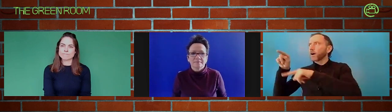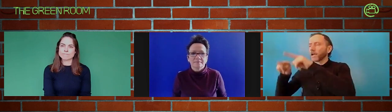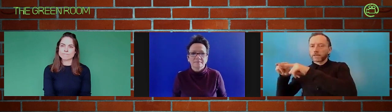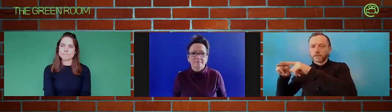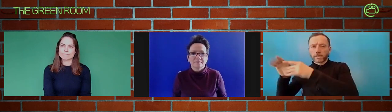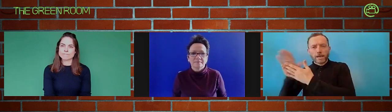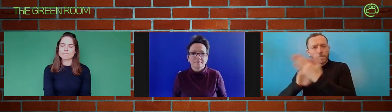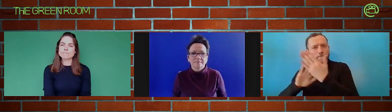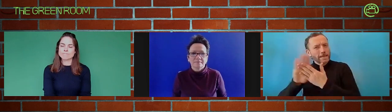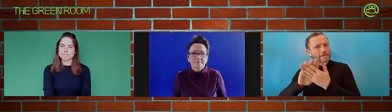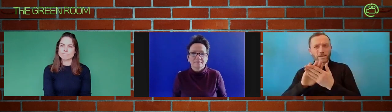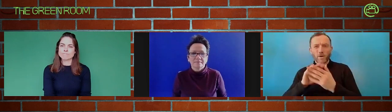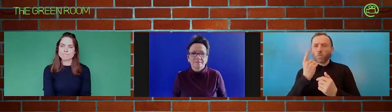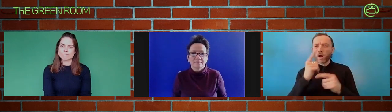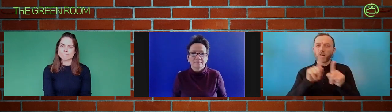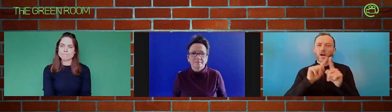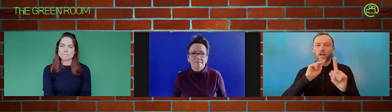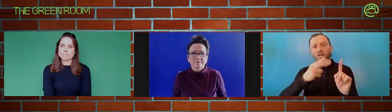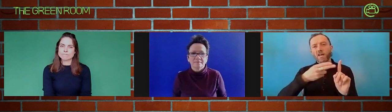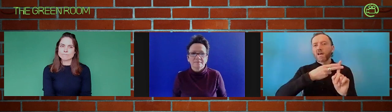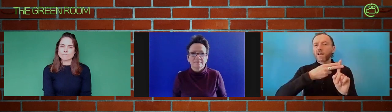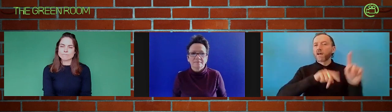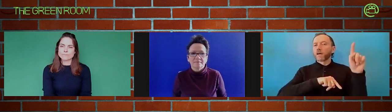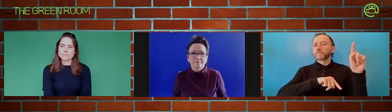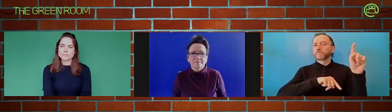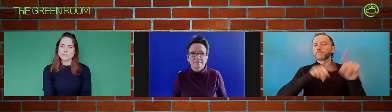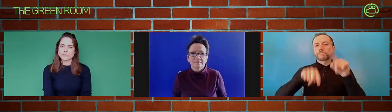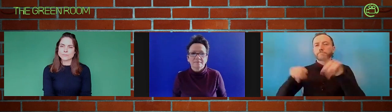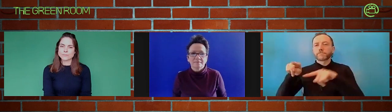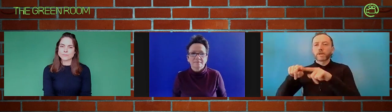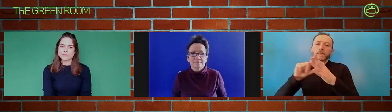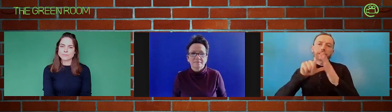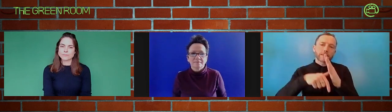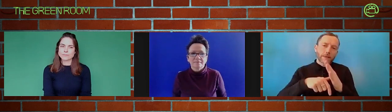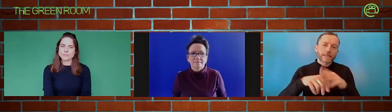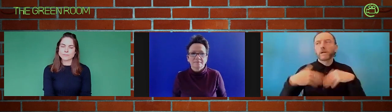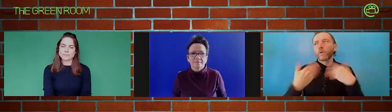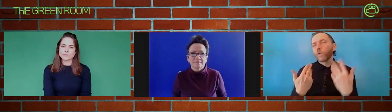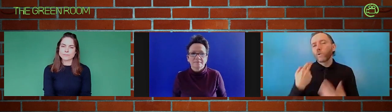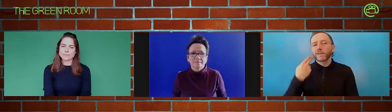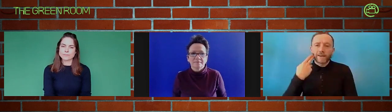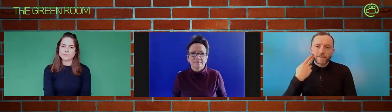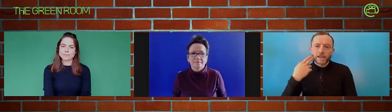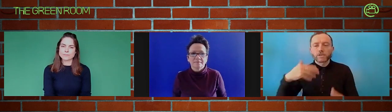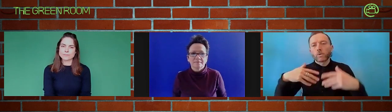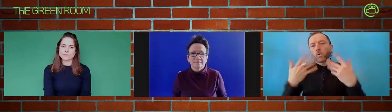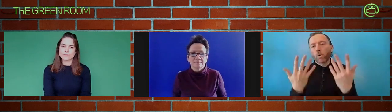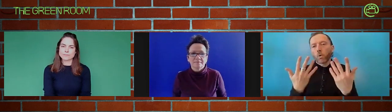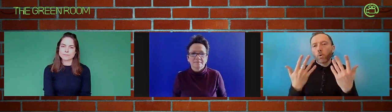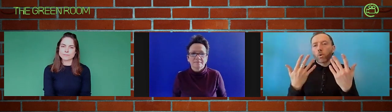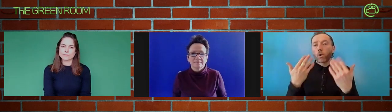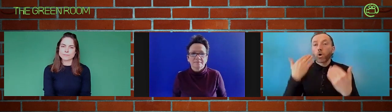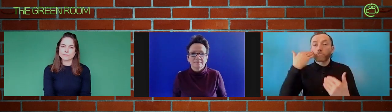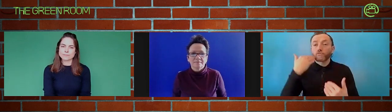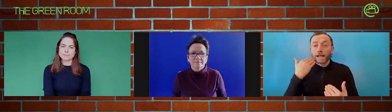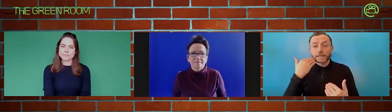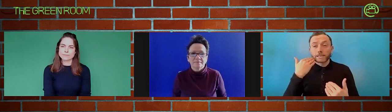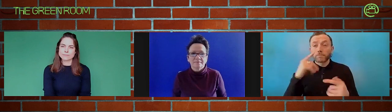ways. So it's not just about disability or deafness or race. It's also about class,